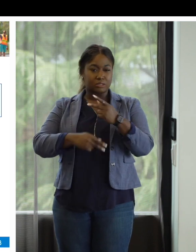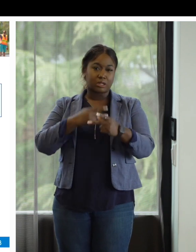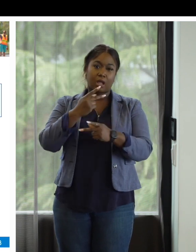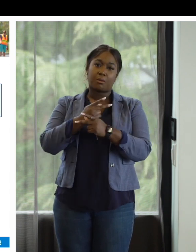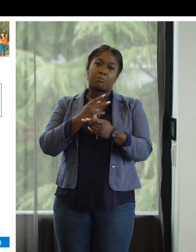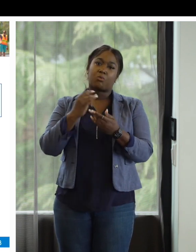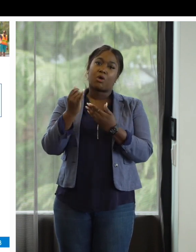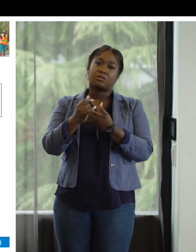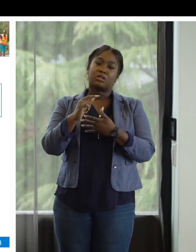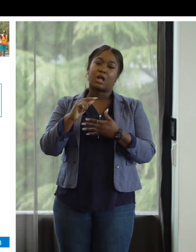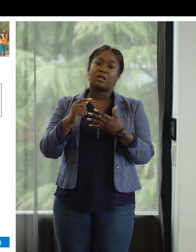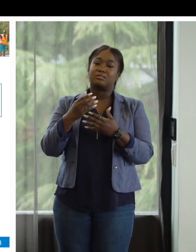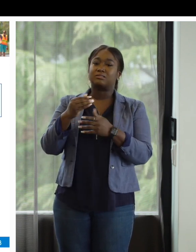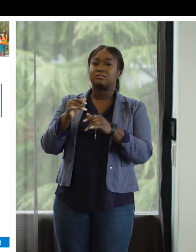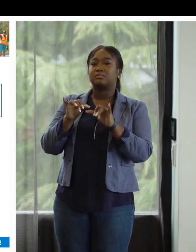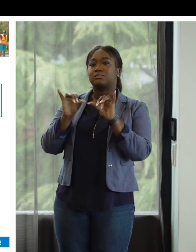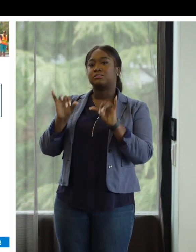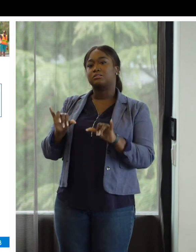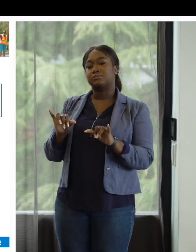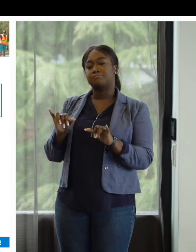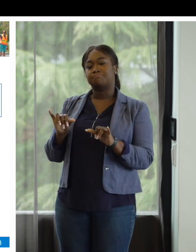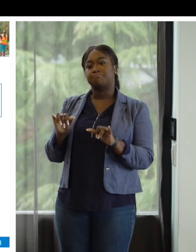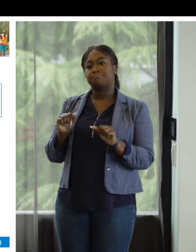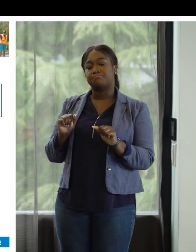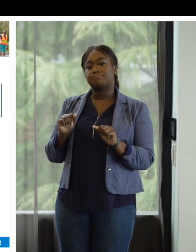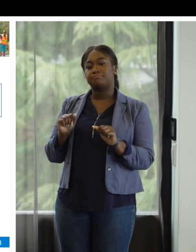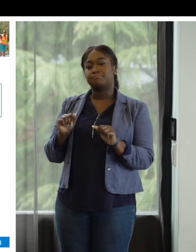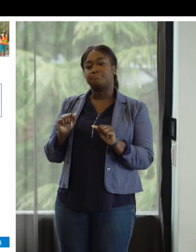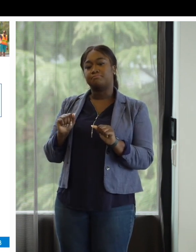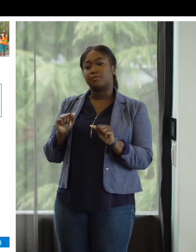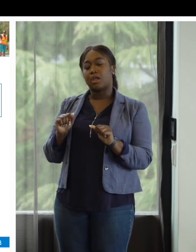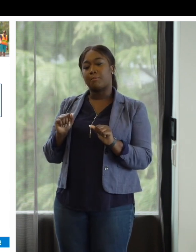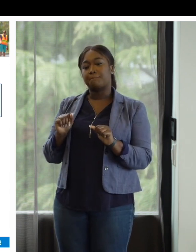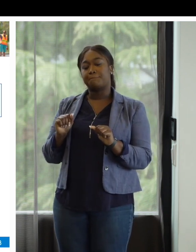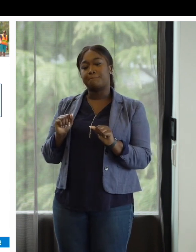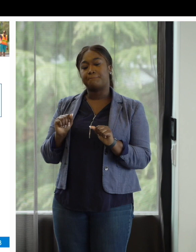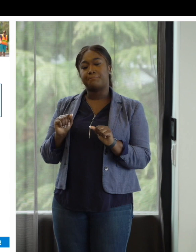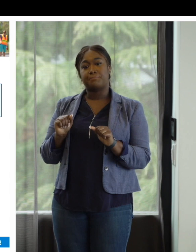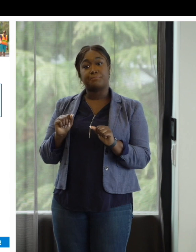projects and systems different organizations were